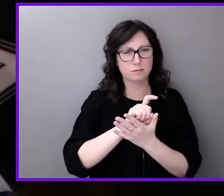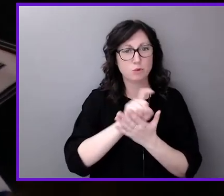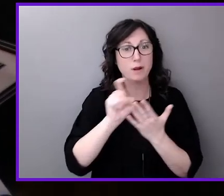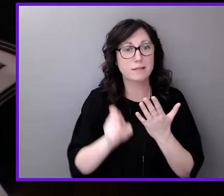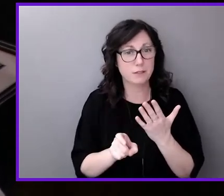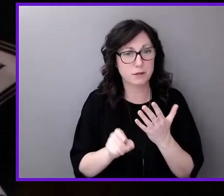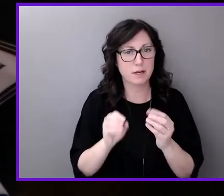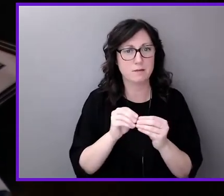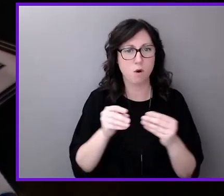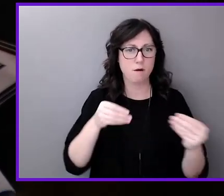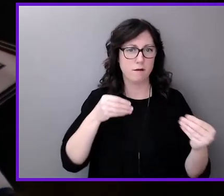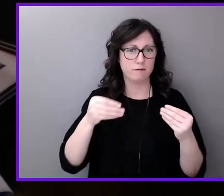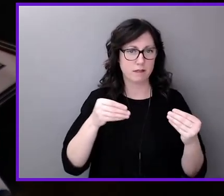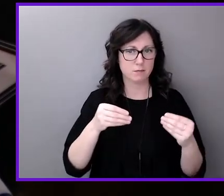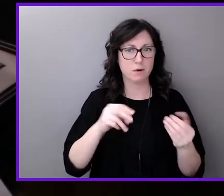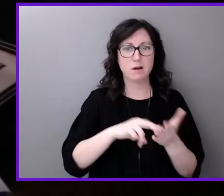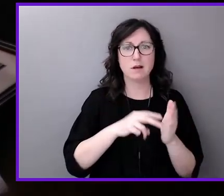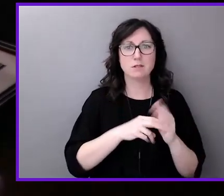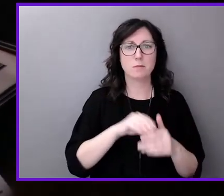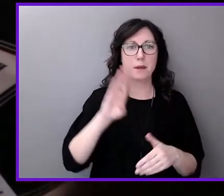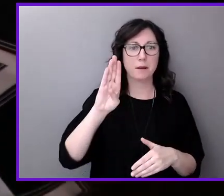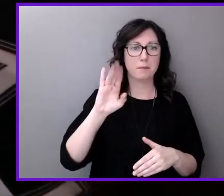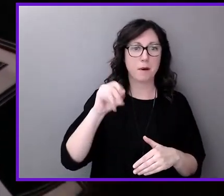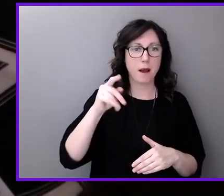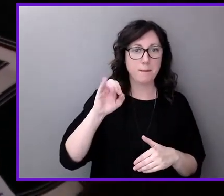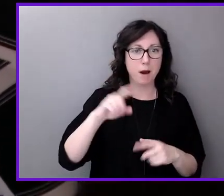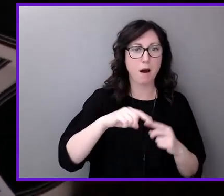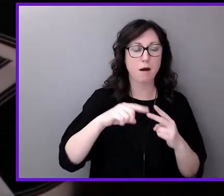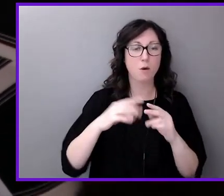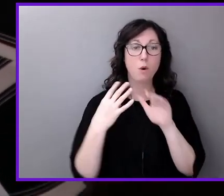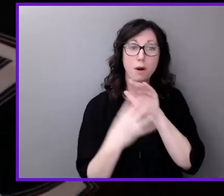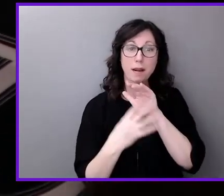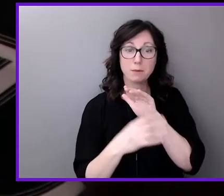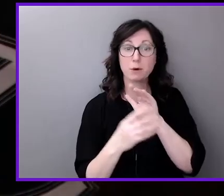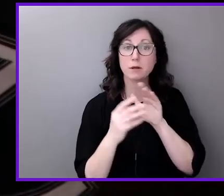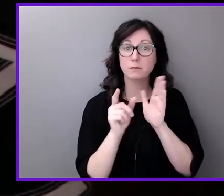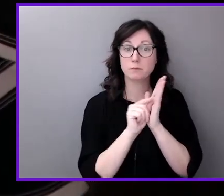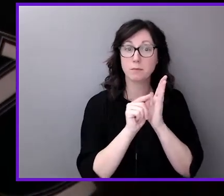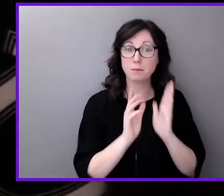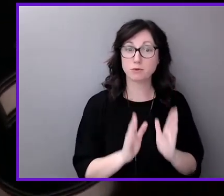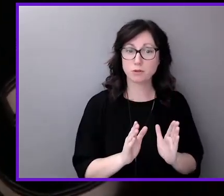so that BIPOC immigrant publishers can access the funds. Thank you.